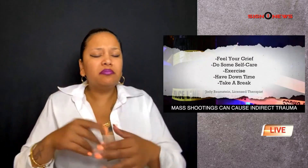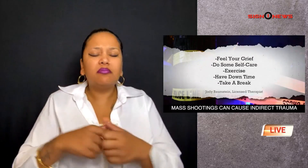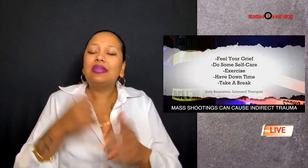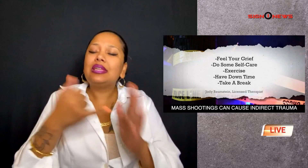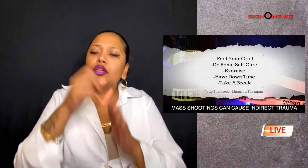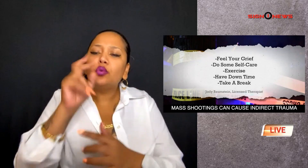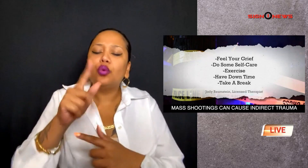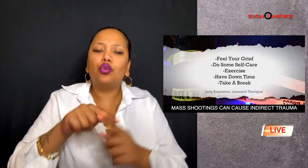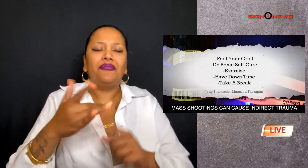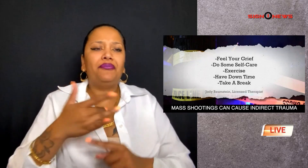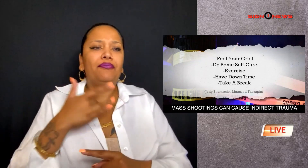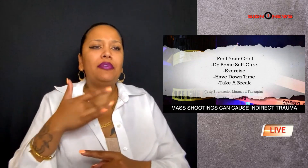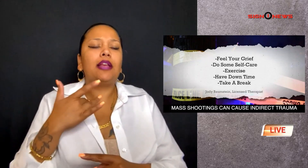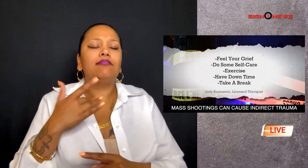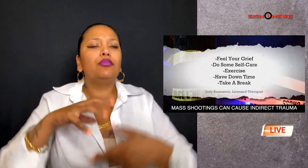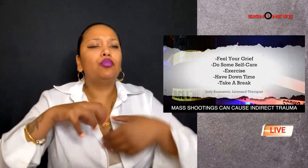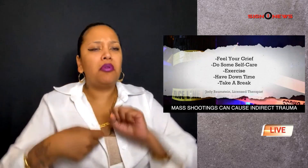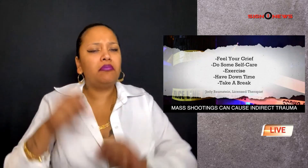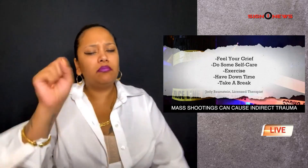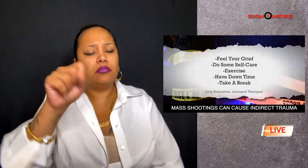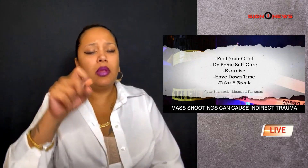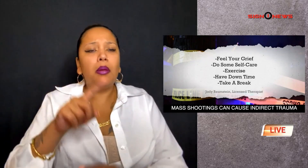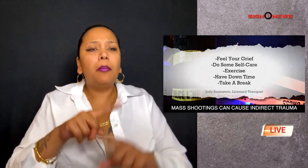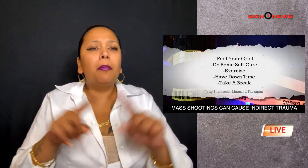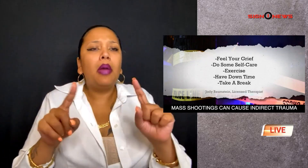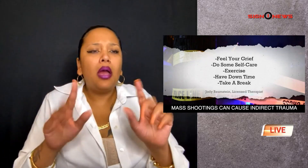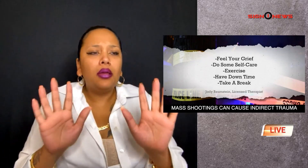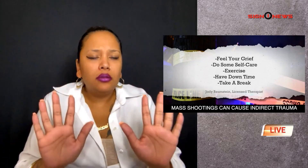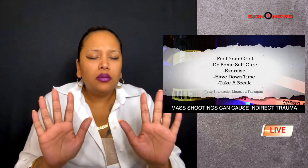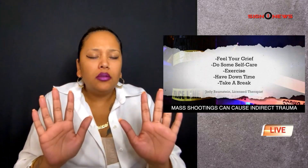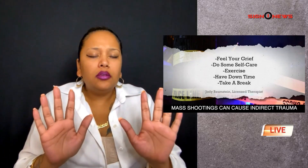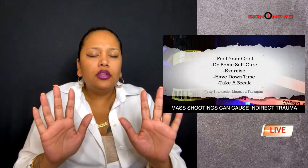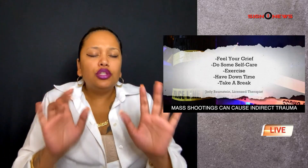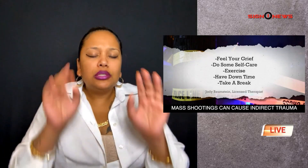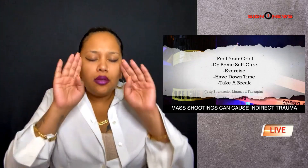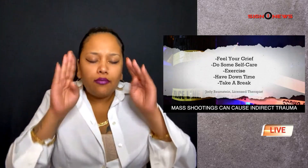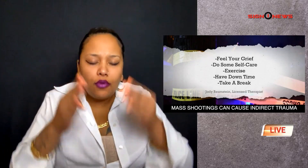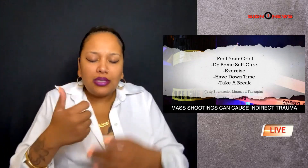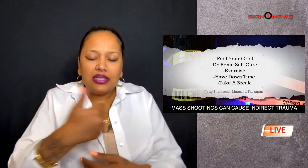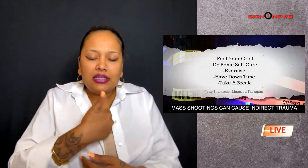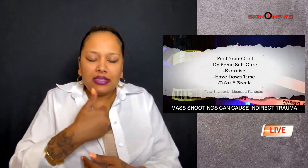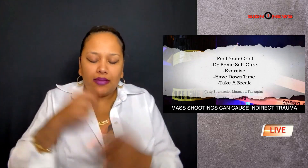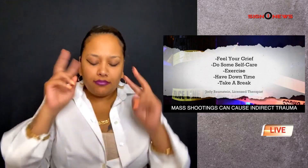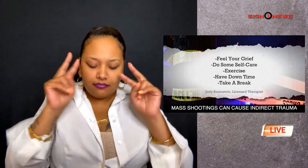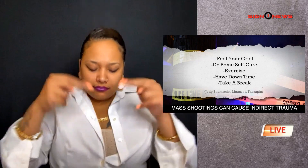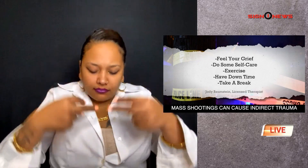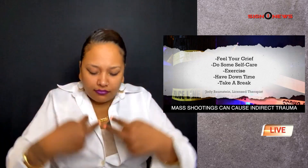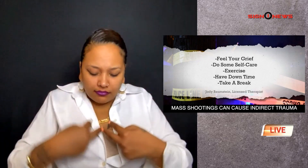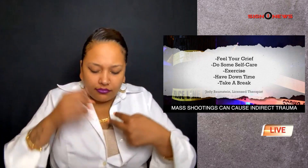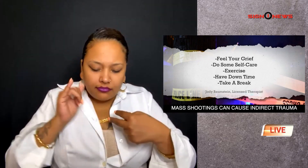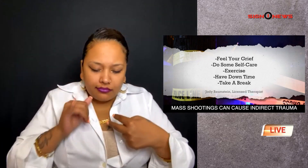so experts say it's okay to feel the grief but then do some self-care